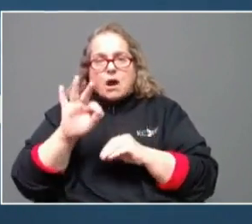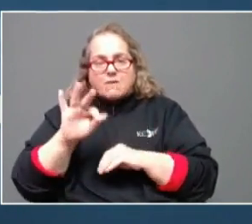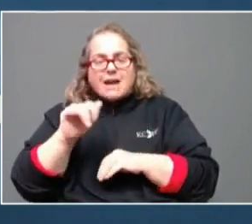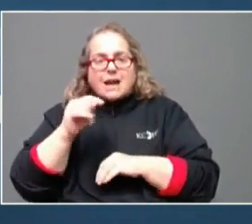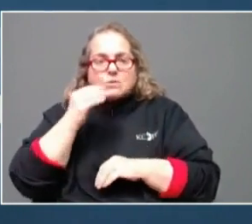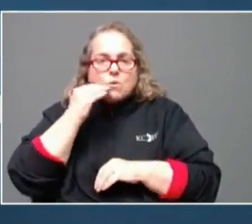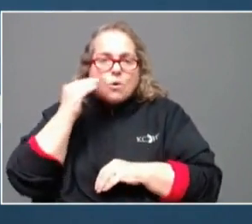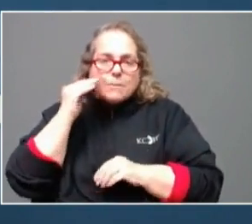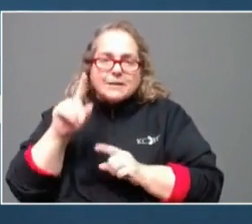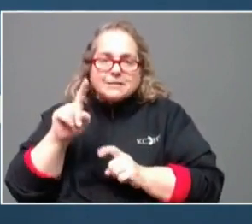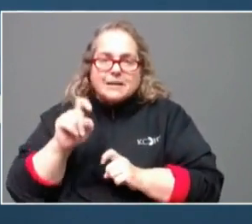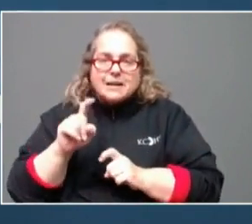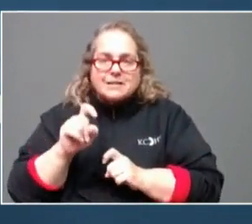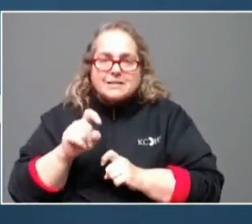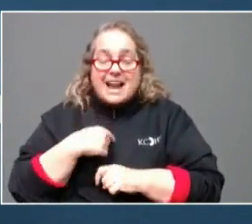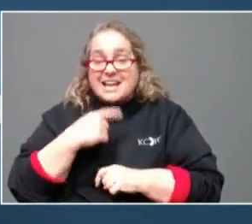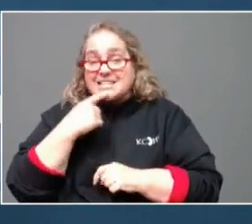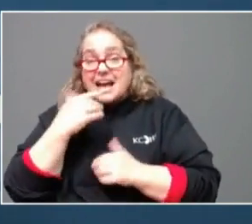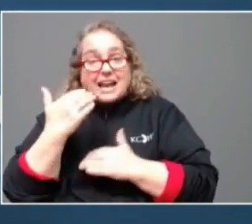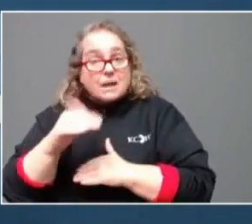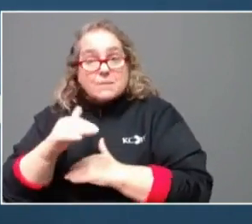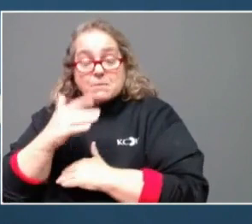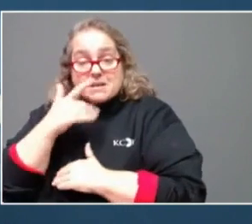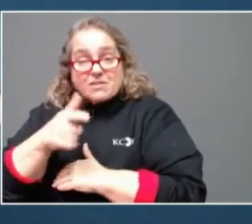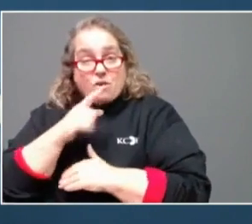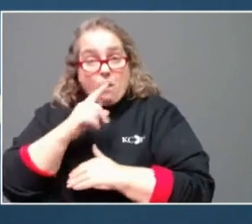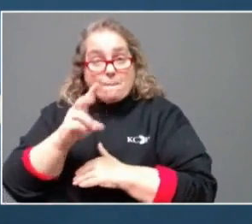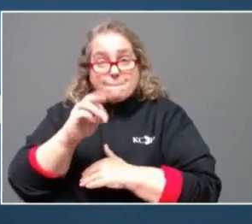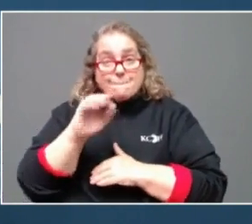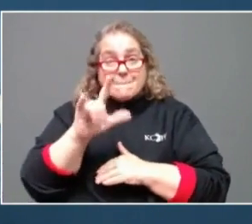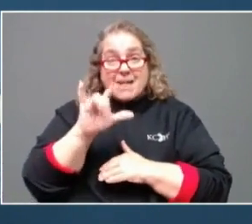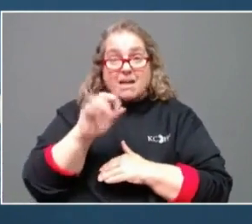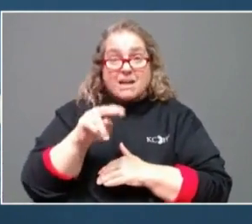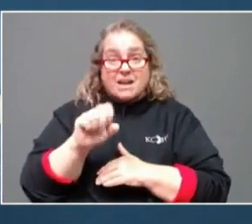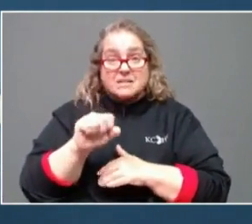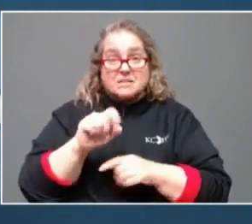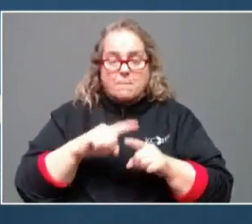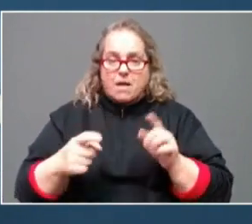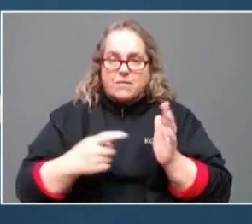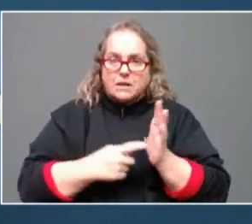And I say limited there are millions of them. But the demand is just enormous